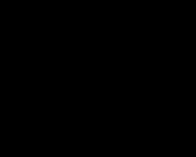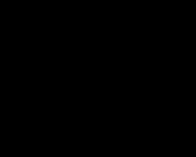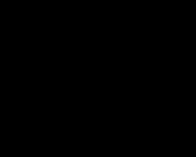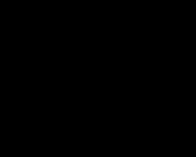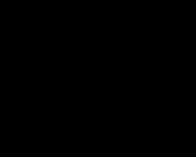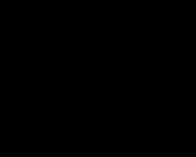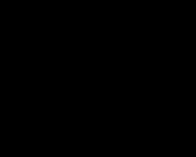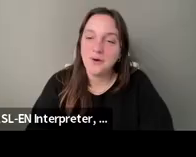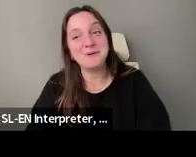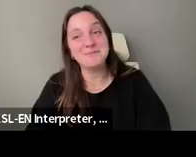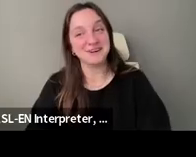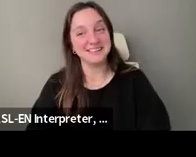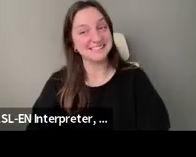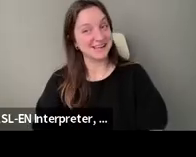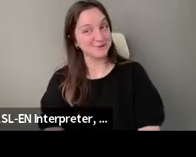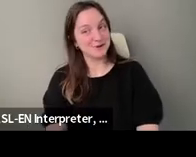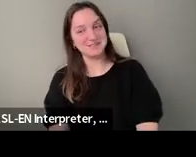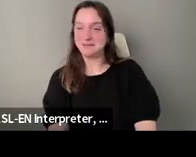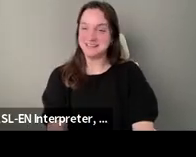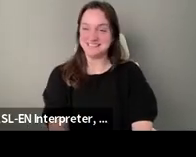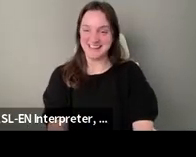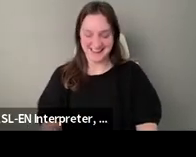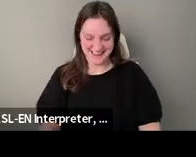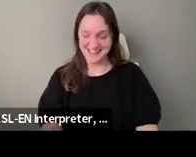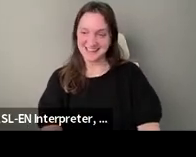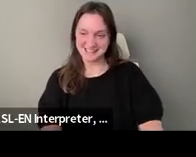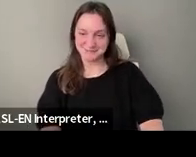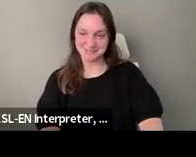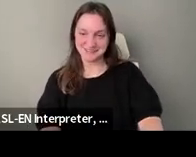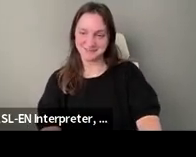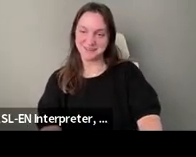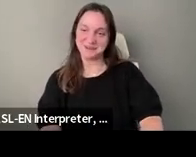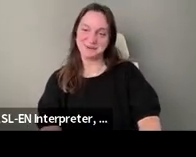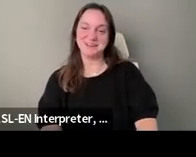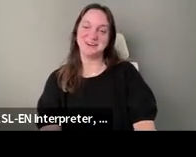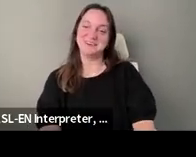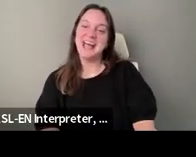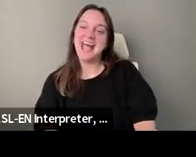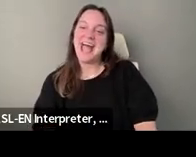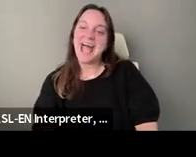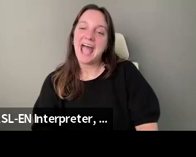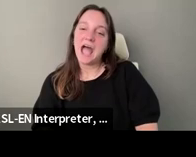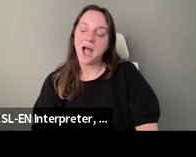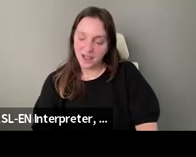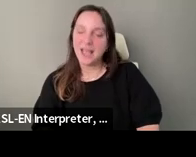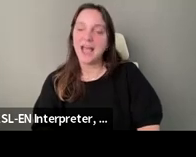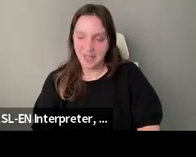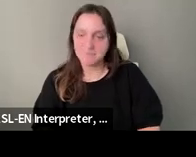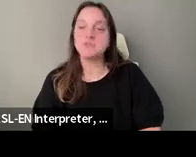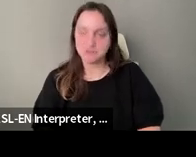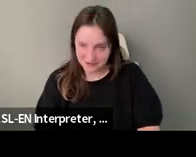today as I present for you. But no, I am the director of